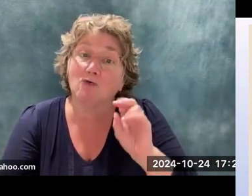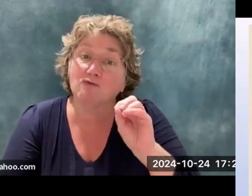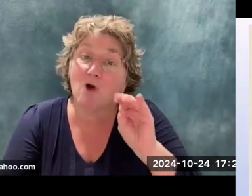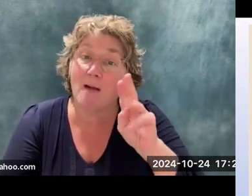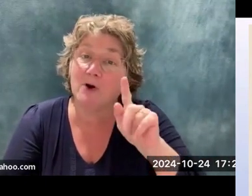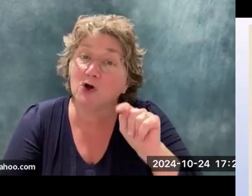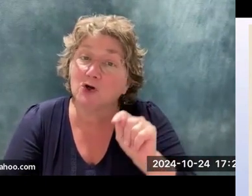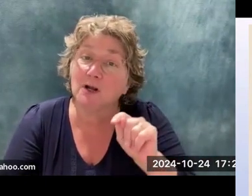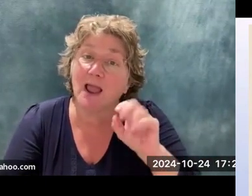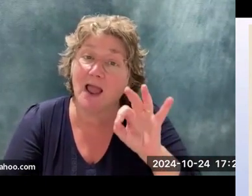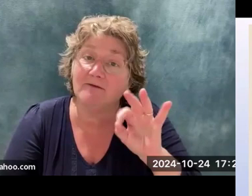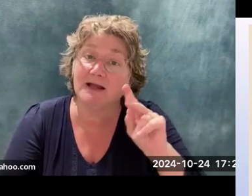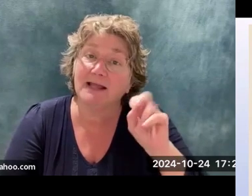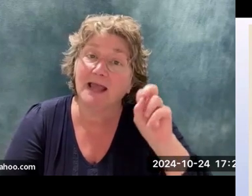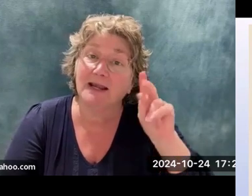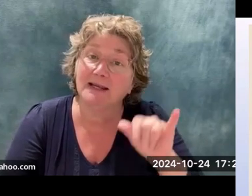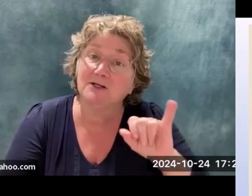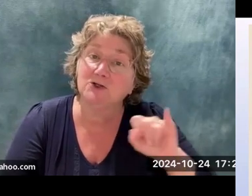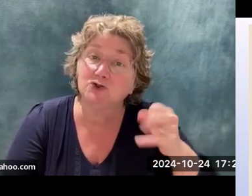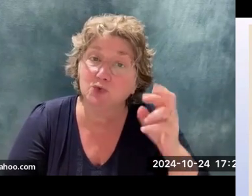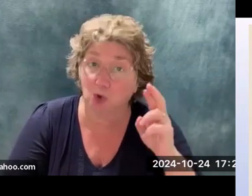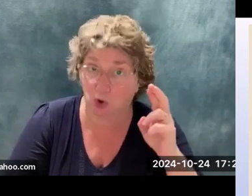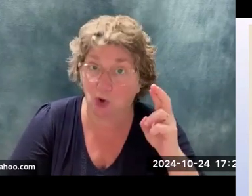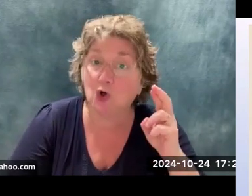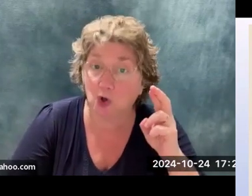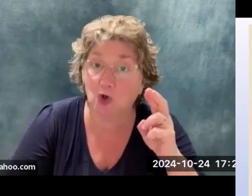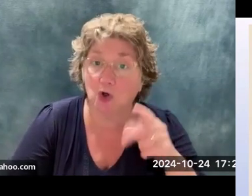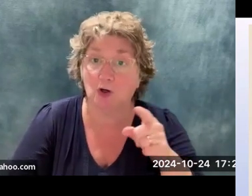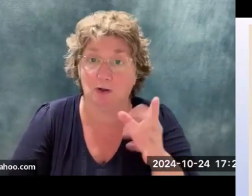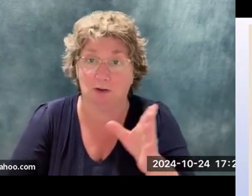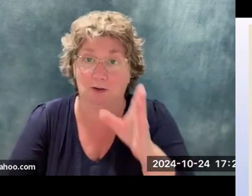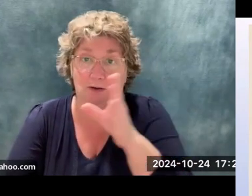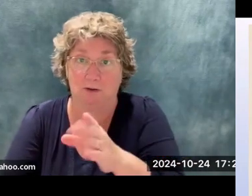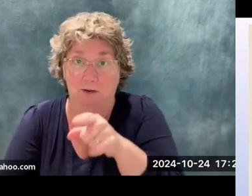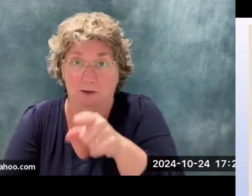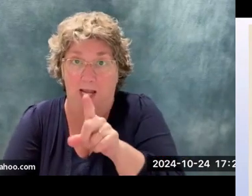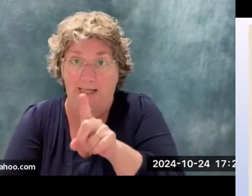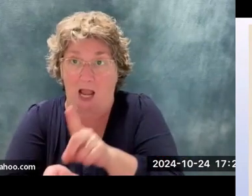Andrew Wakefield was a doctor whose medical license was removed in England where he's from.